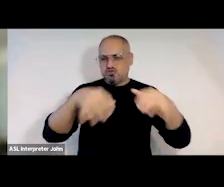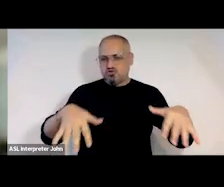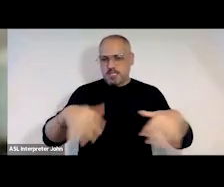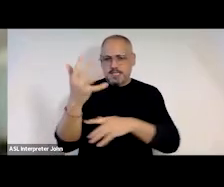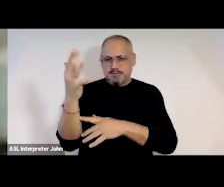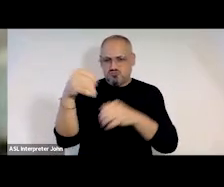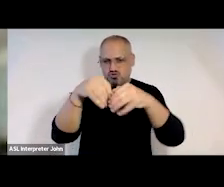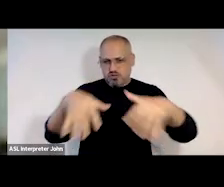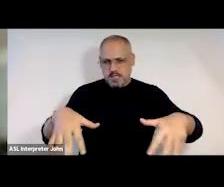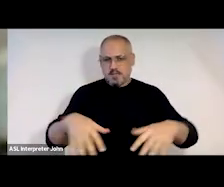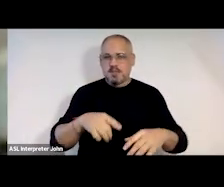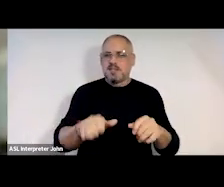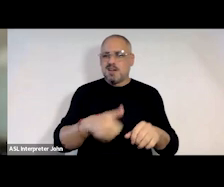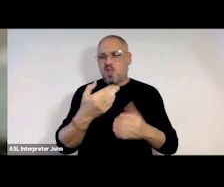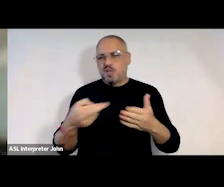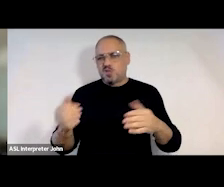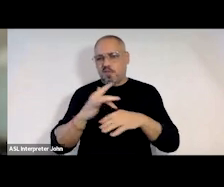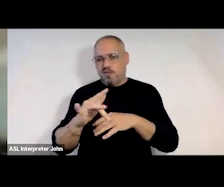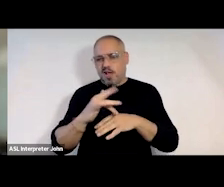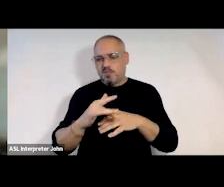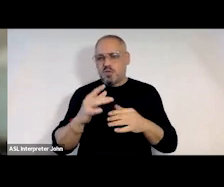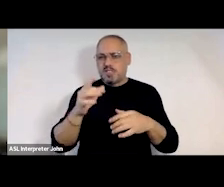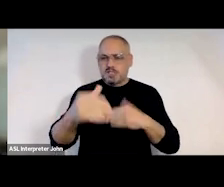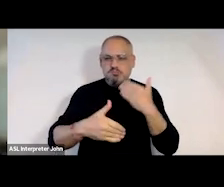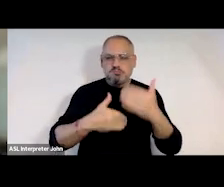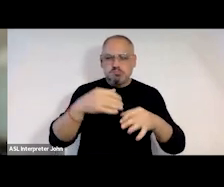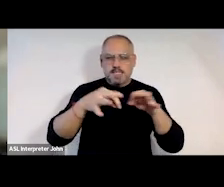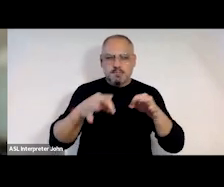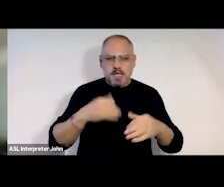It just walks you through how to decide